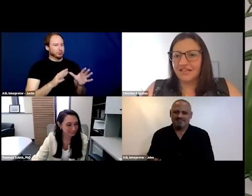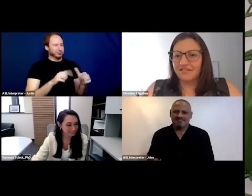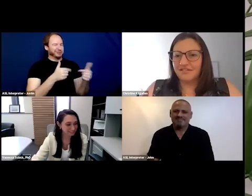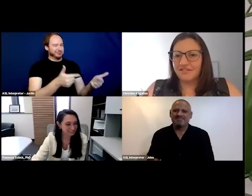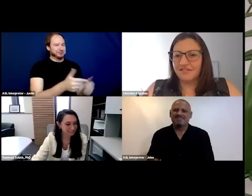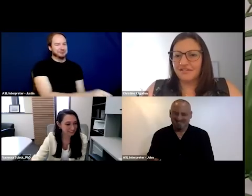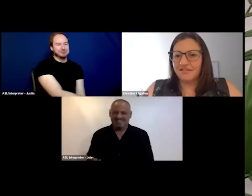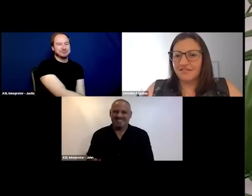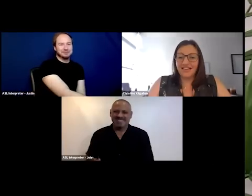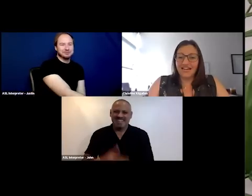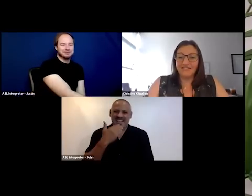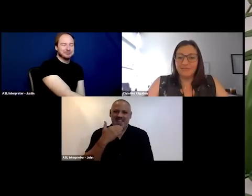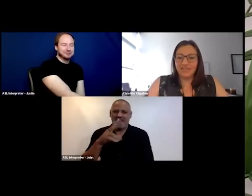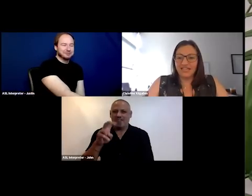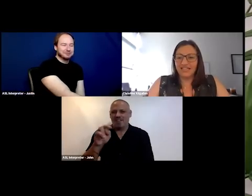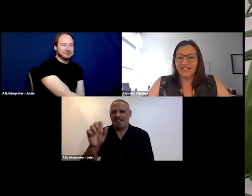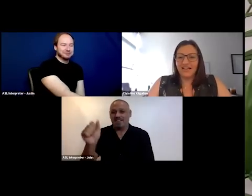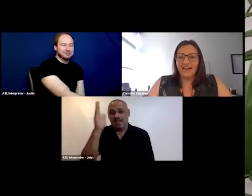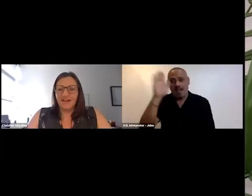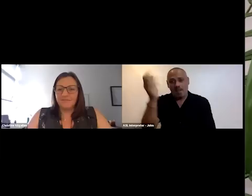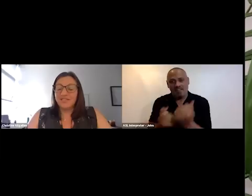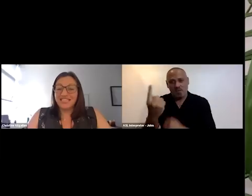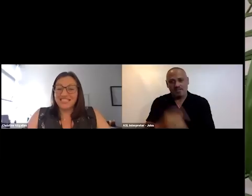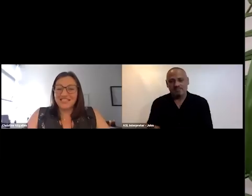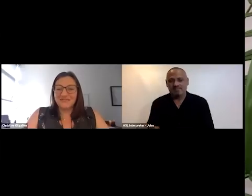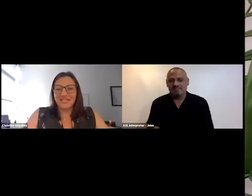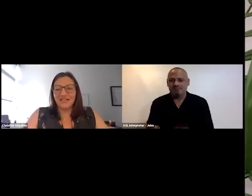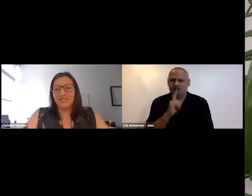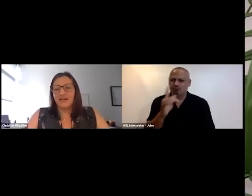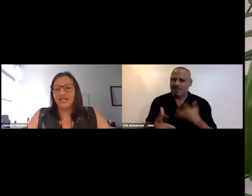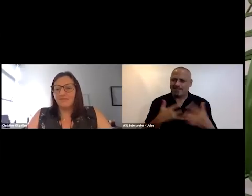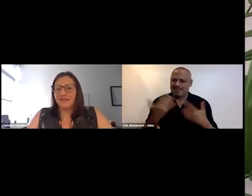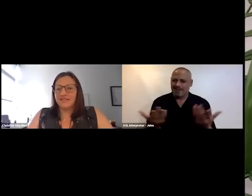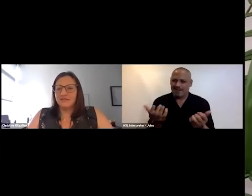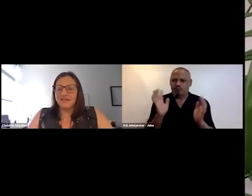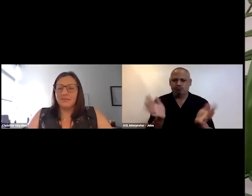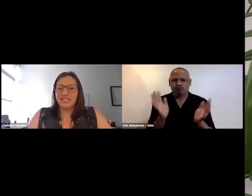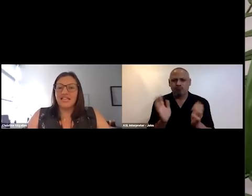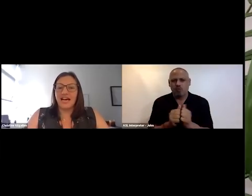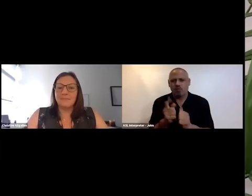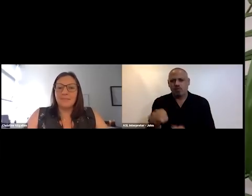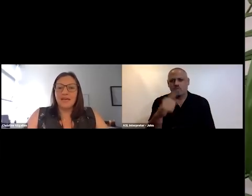Thank you, Vanessa, and Hi everybody. Really excited to be here and be talking about this with everybody today.